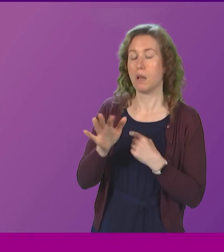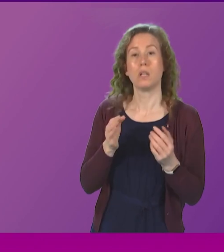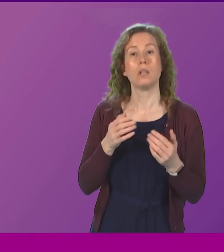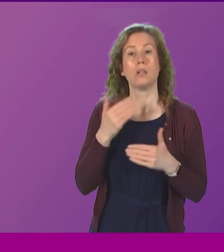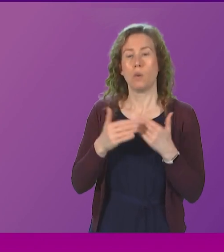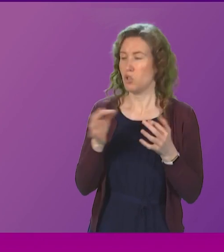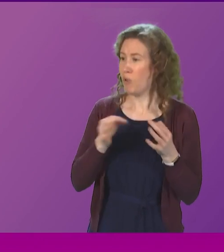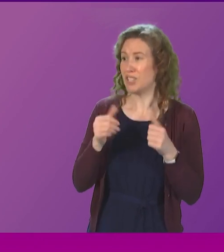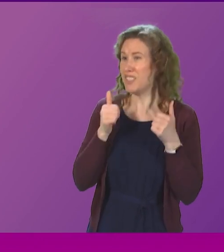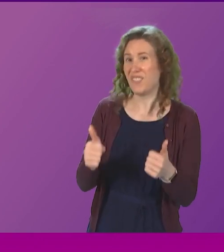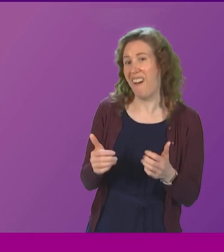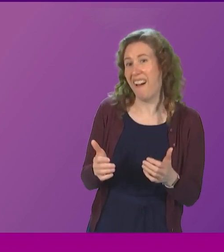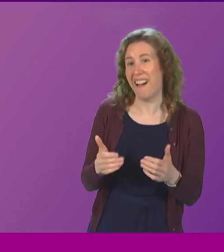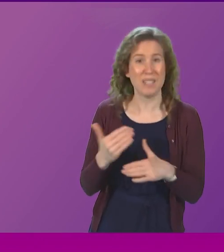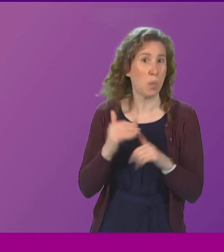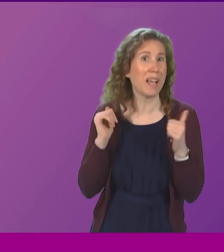Just keep doing what you are doing—it is working really well for you.